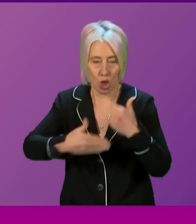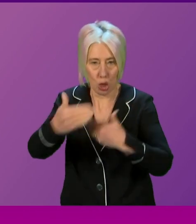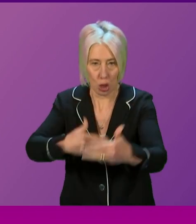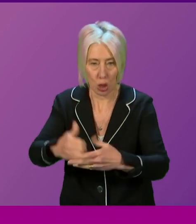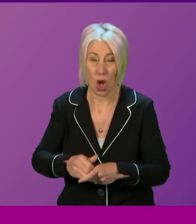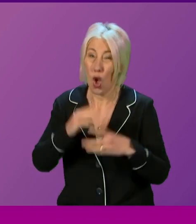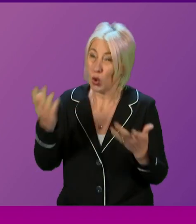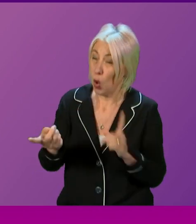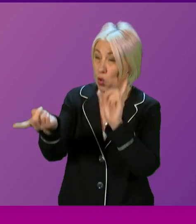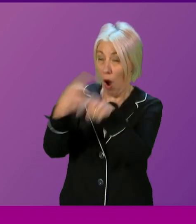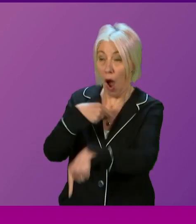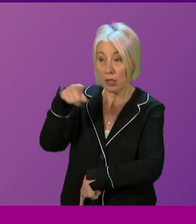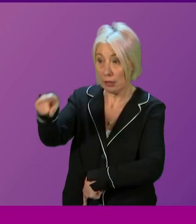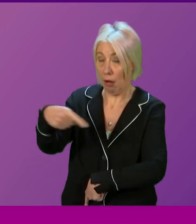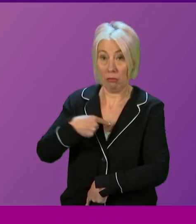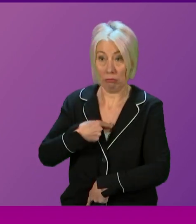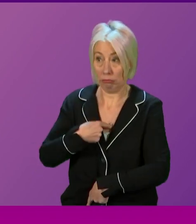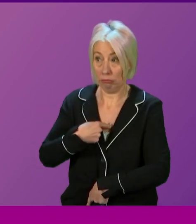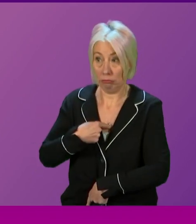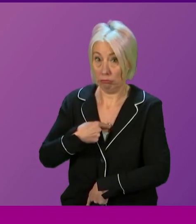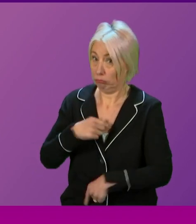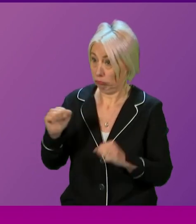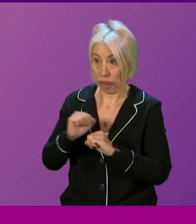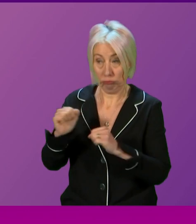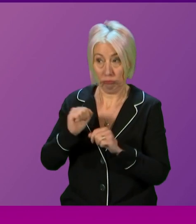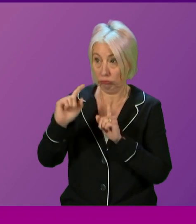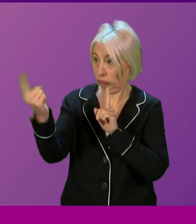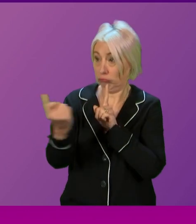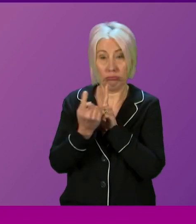To answer Mr Cole-Hamilton’s question, the minister has not approached me, but it is